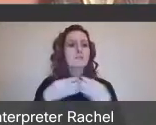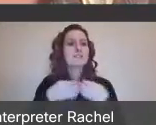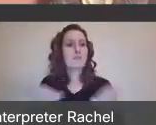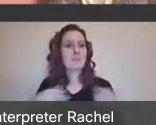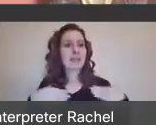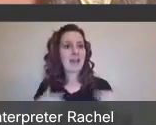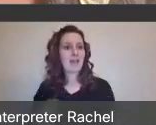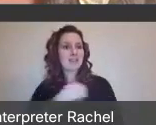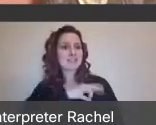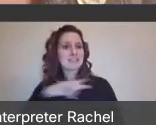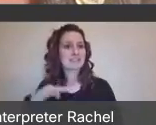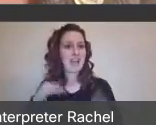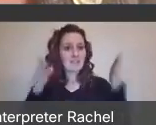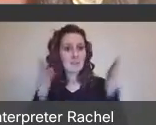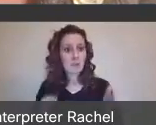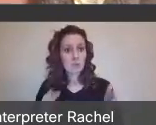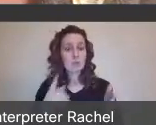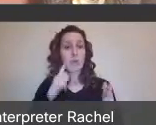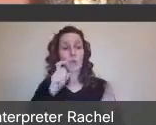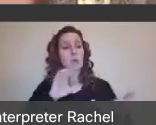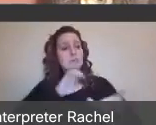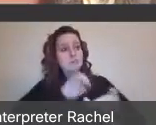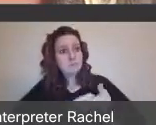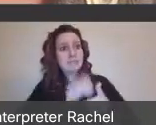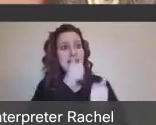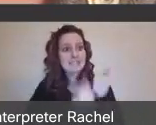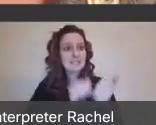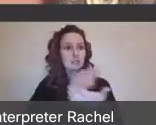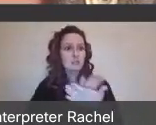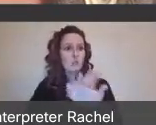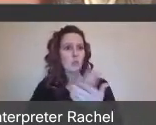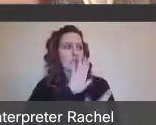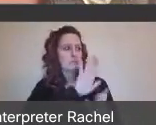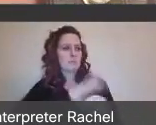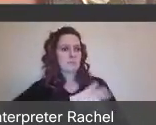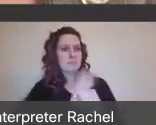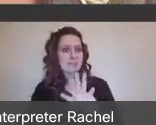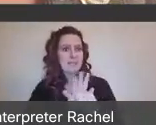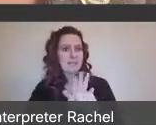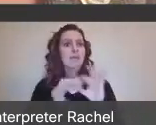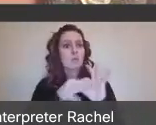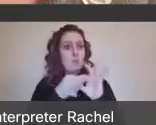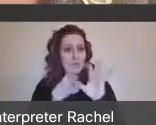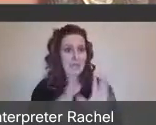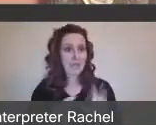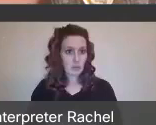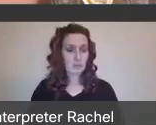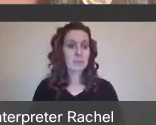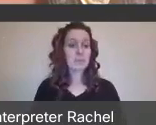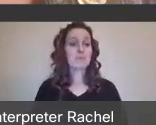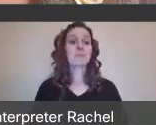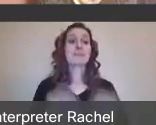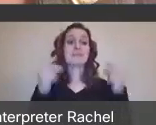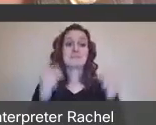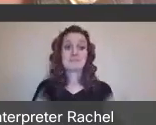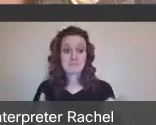to work with each school's pandemic coordinator, immediate contact tracing of positive cases,